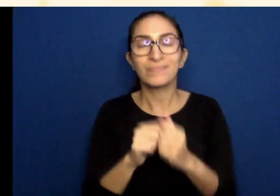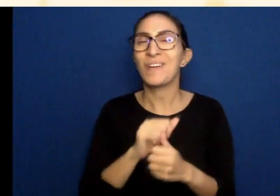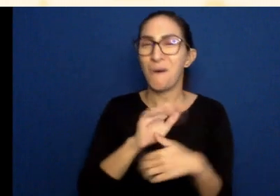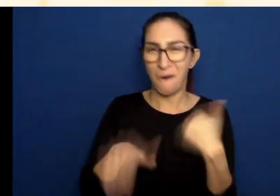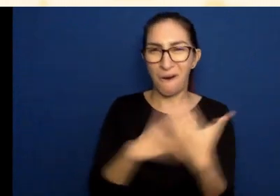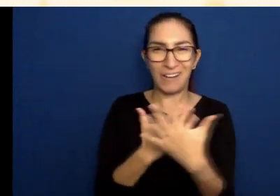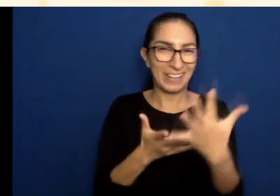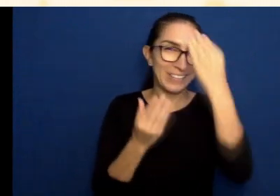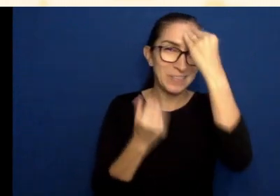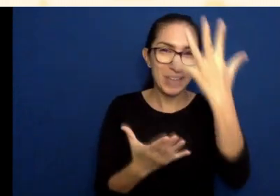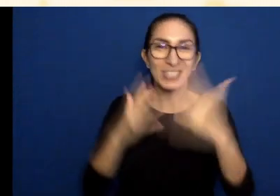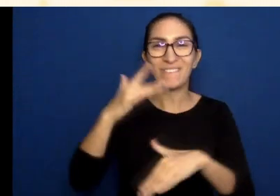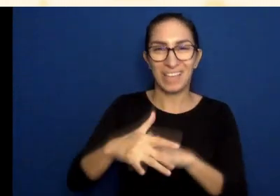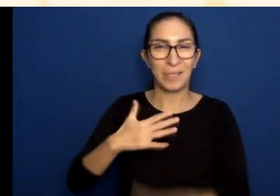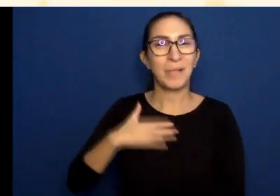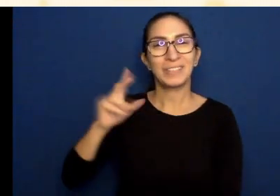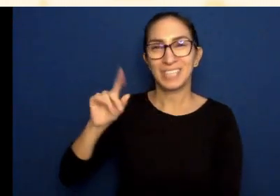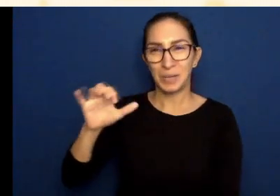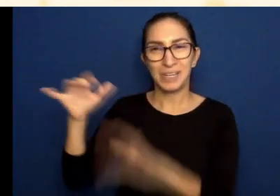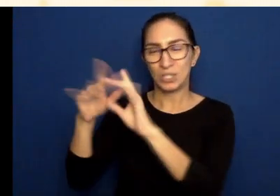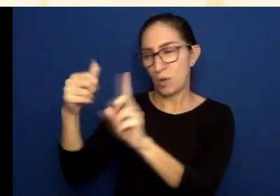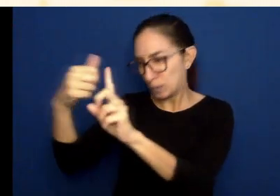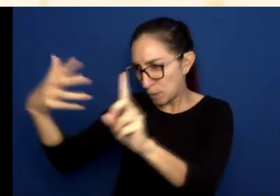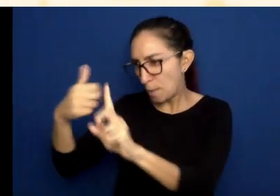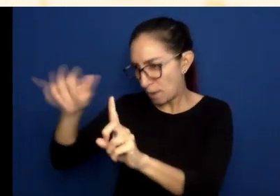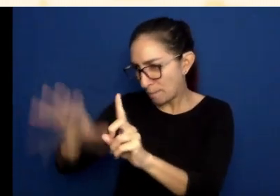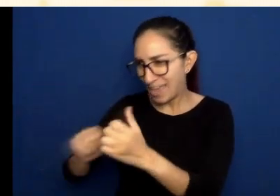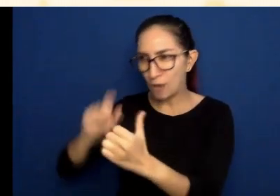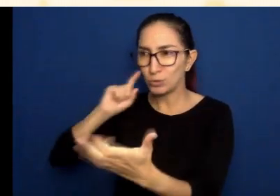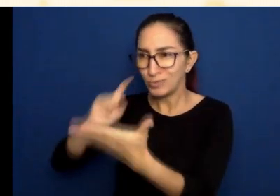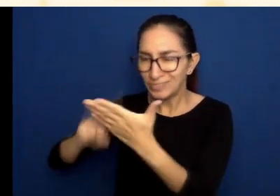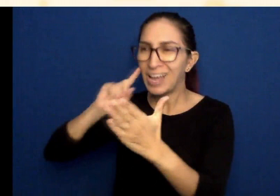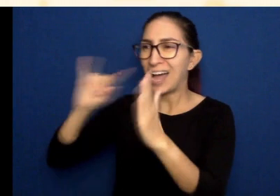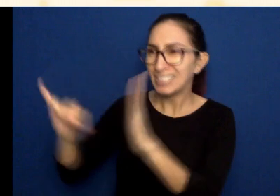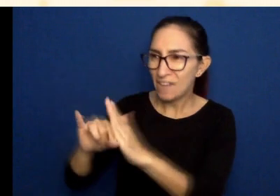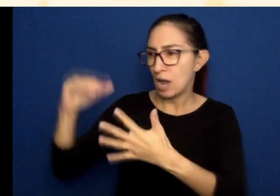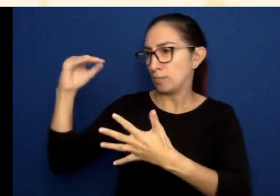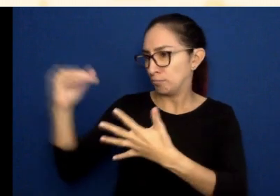if it's an iOS or whatever. If you’re, like, I have no idea what she's talking about,